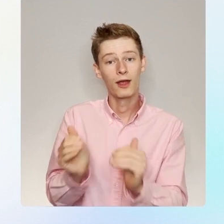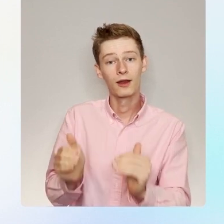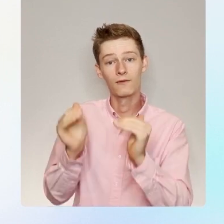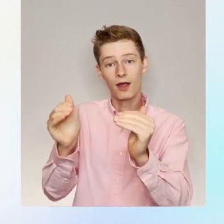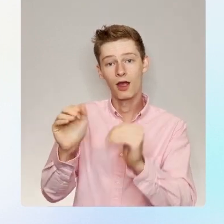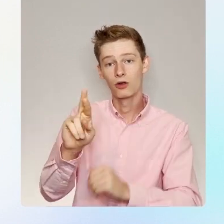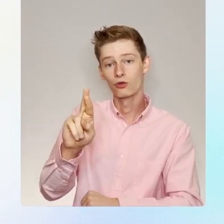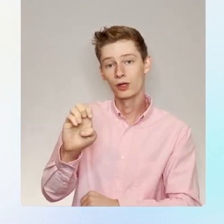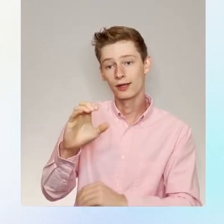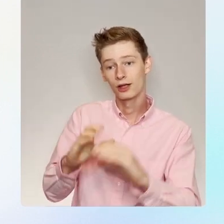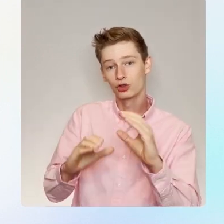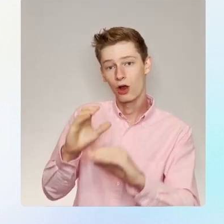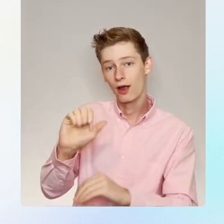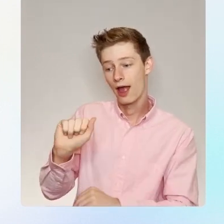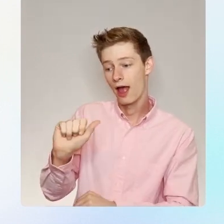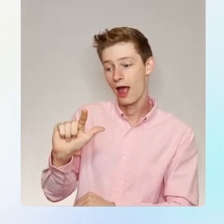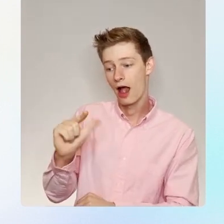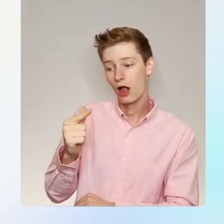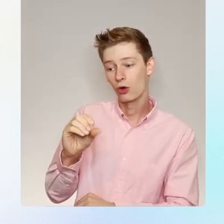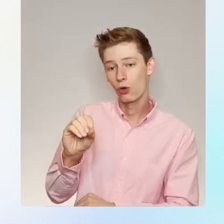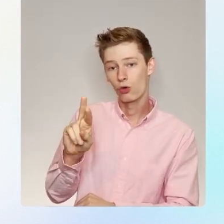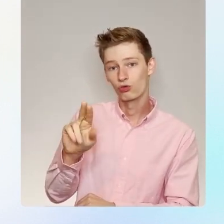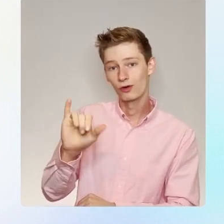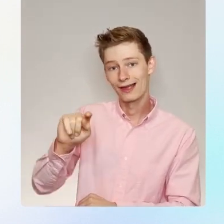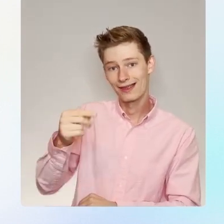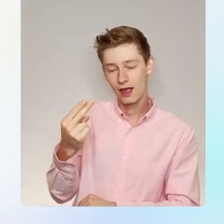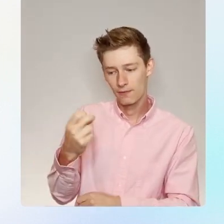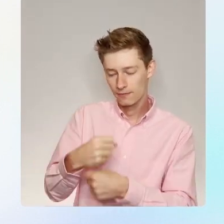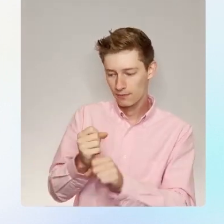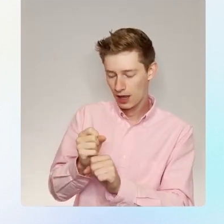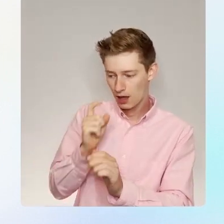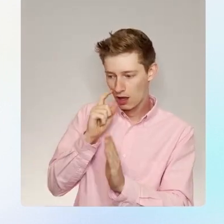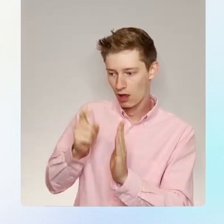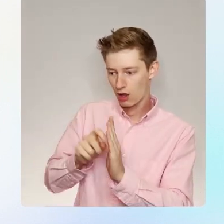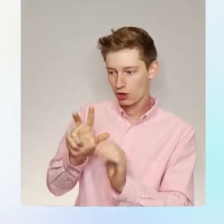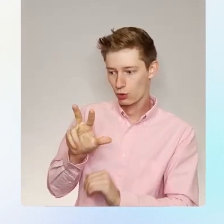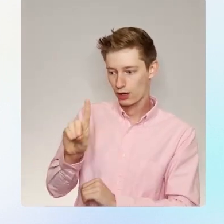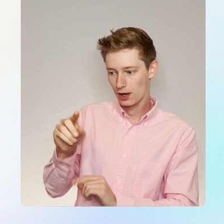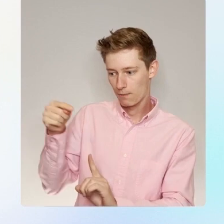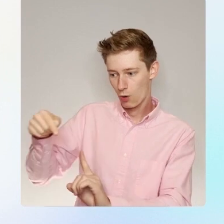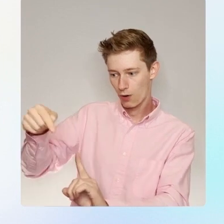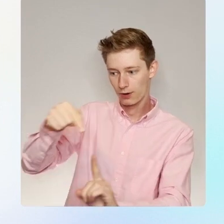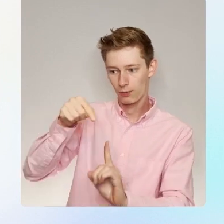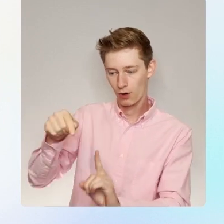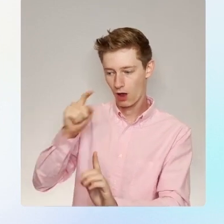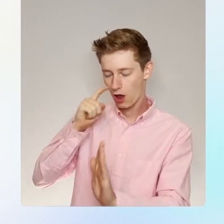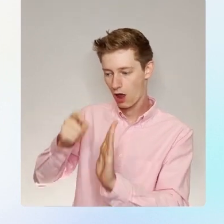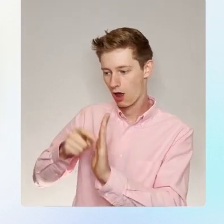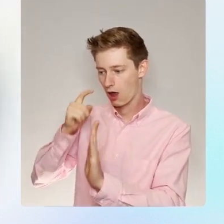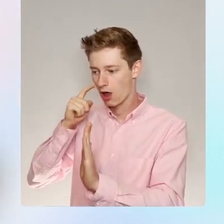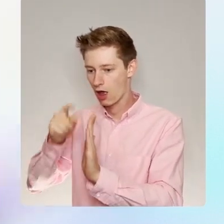algorithms that triangulate the location of 3D points in the room that are sensed by cameras.